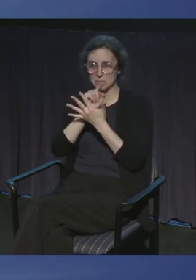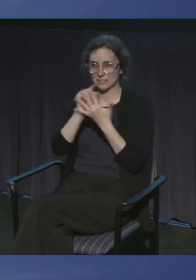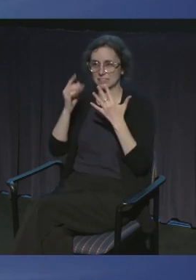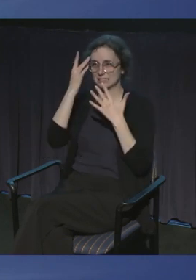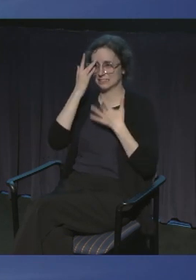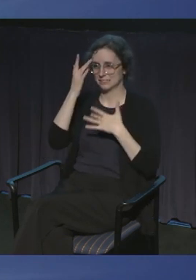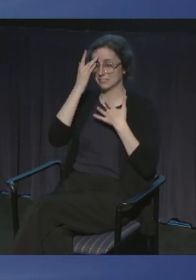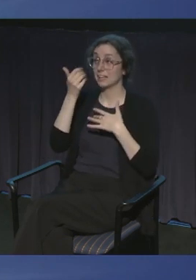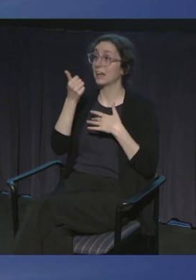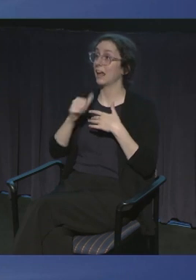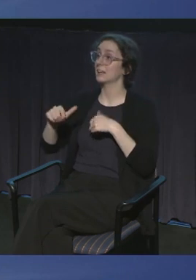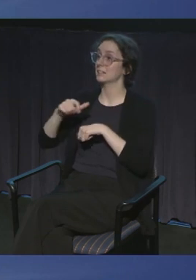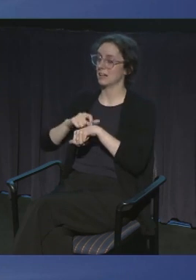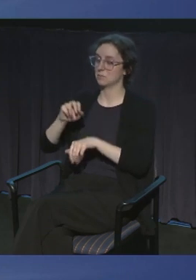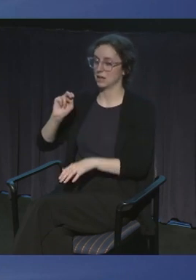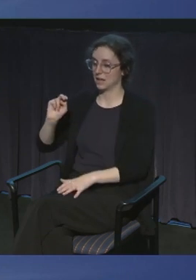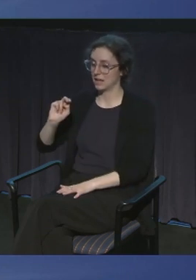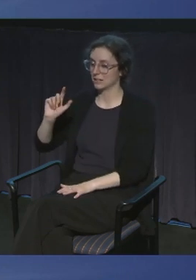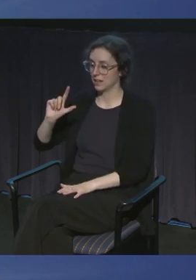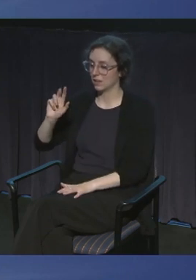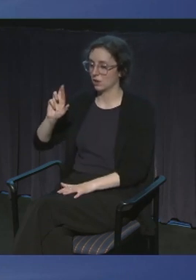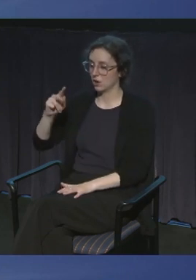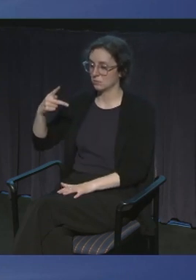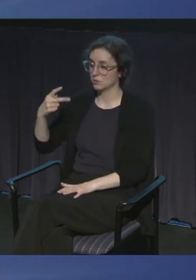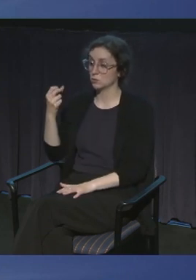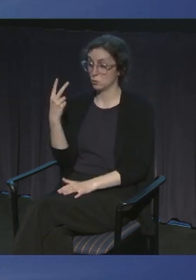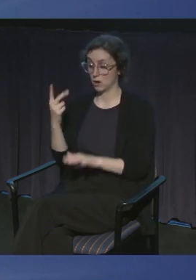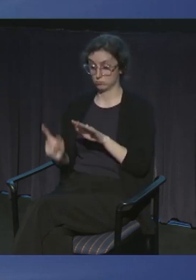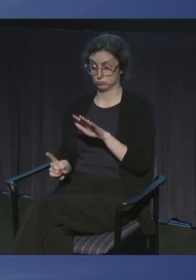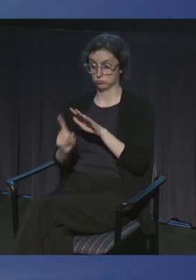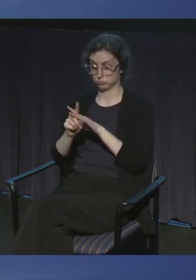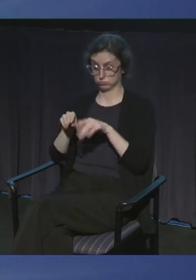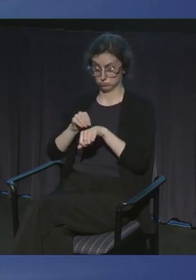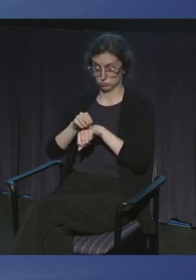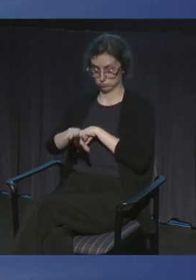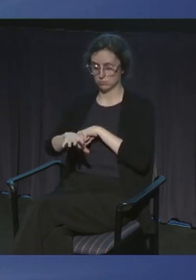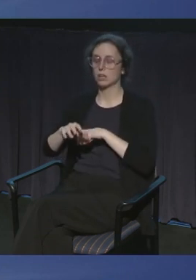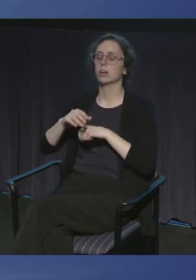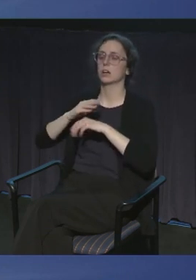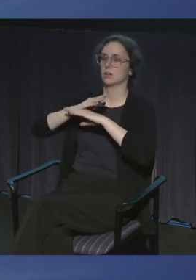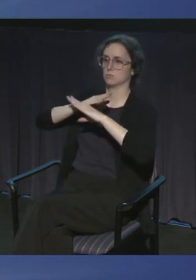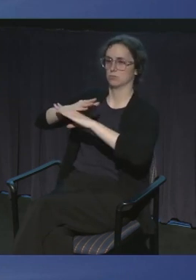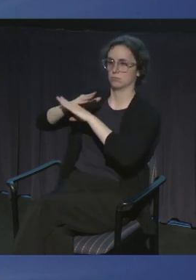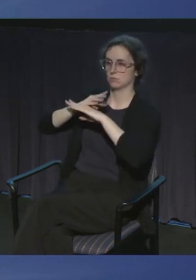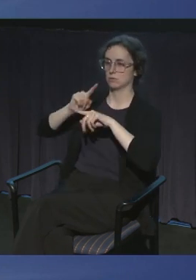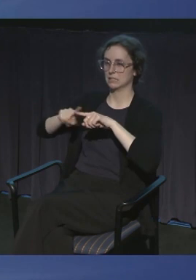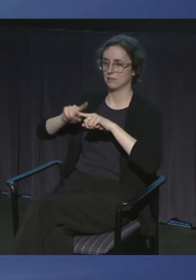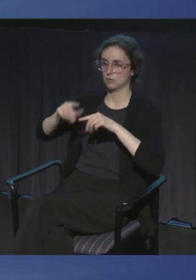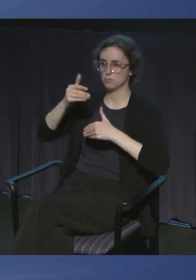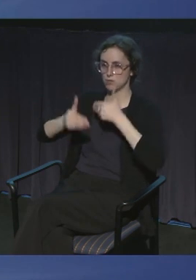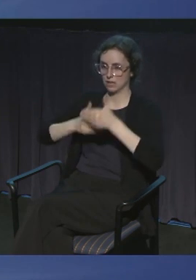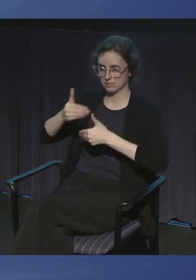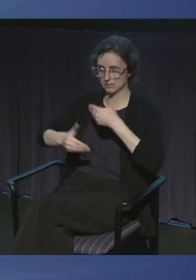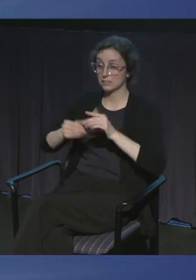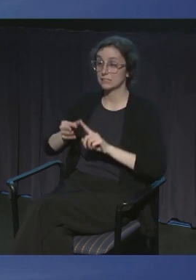WHENEVER NRP 12 IS THERE, IT